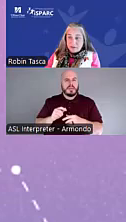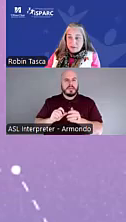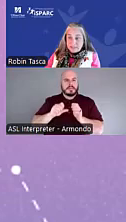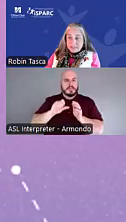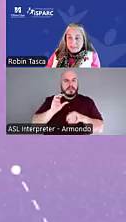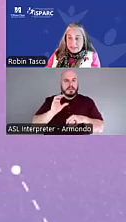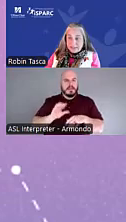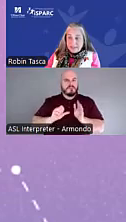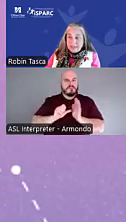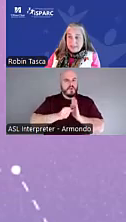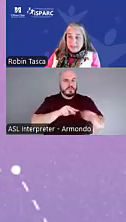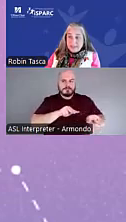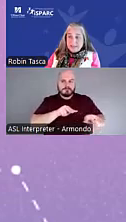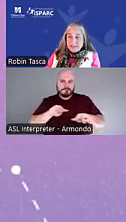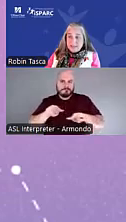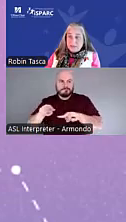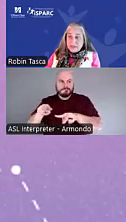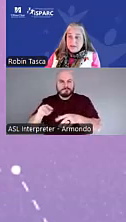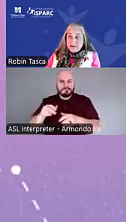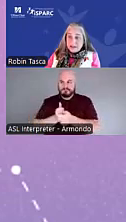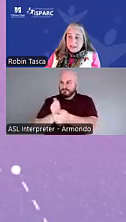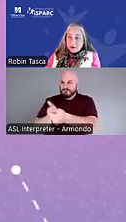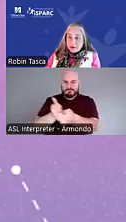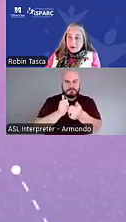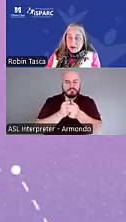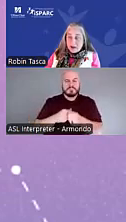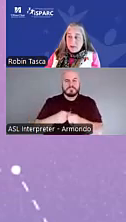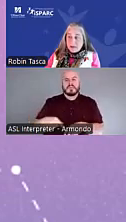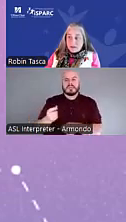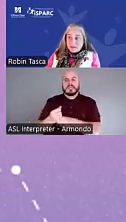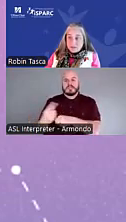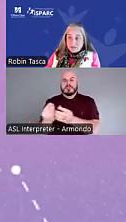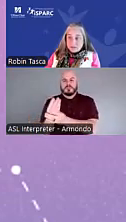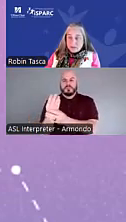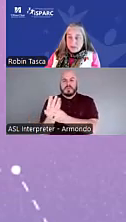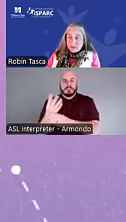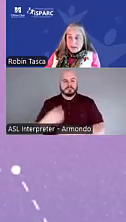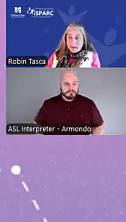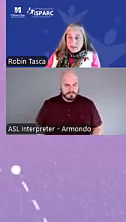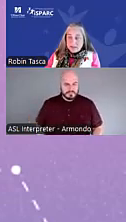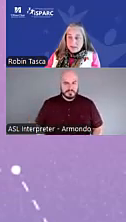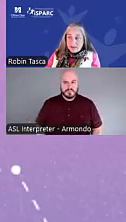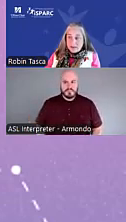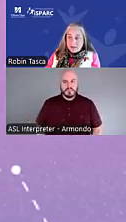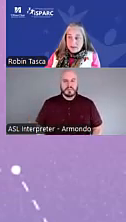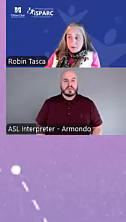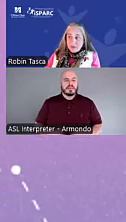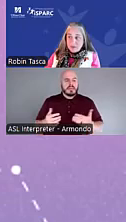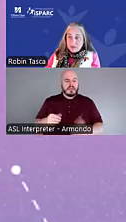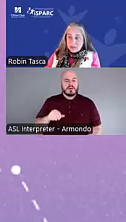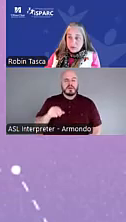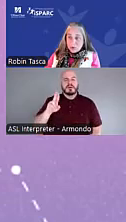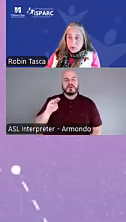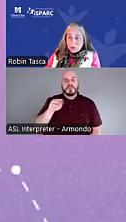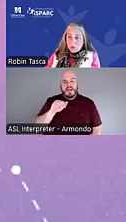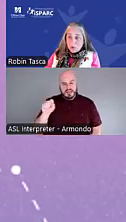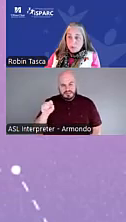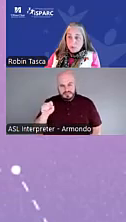in early spring. So here at ISPARC, and also UMass as a whole,